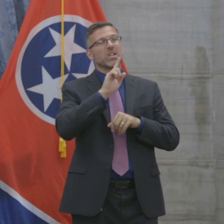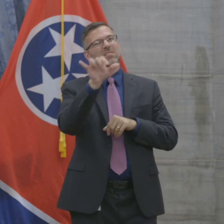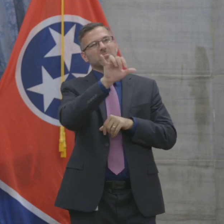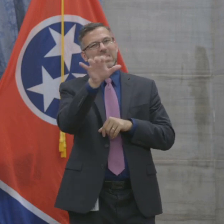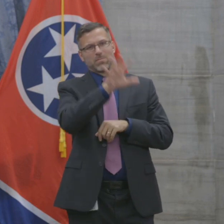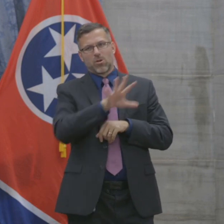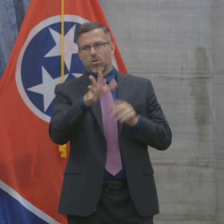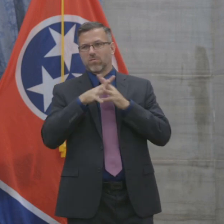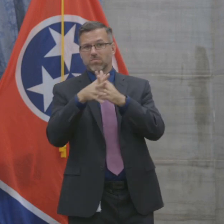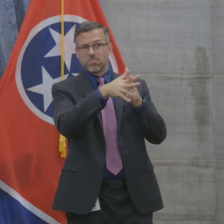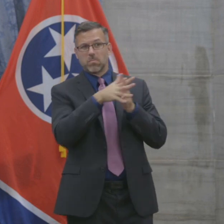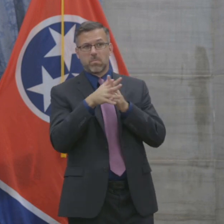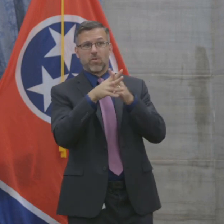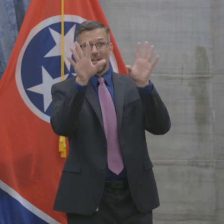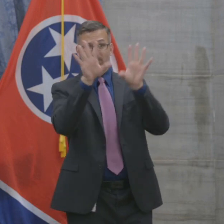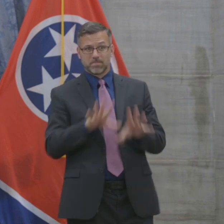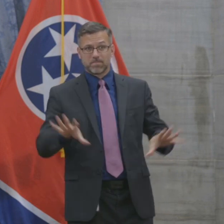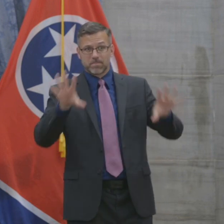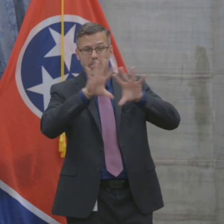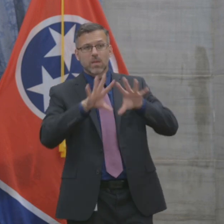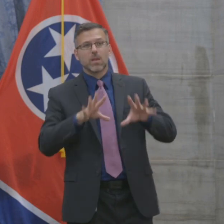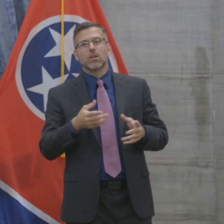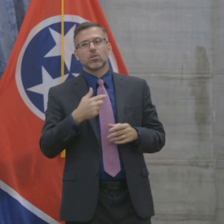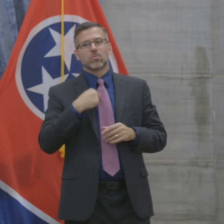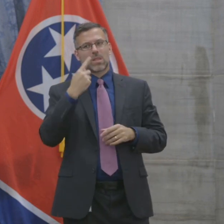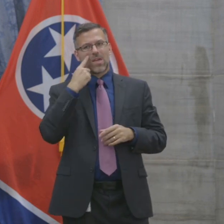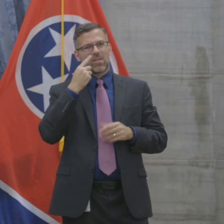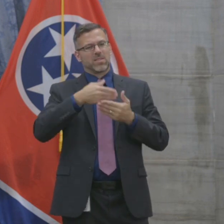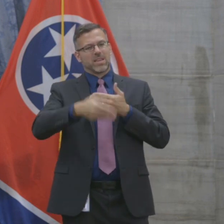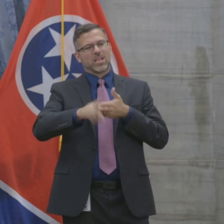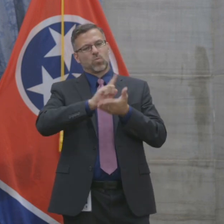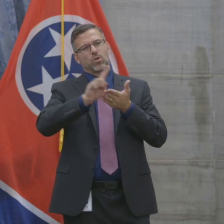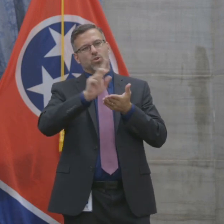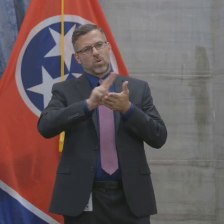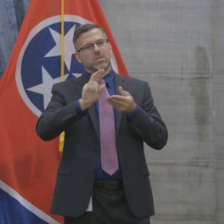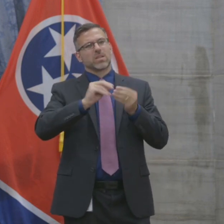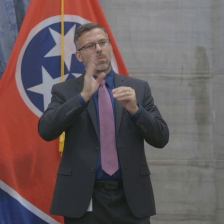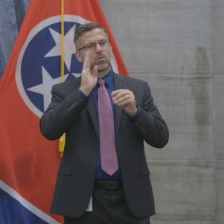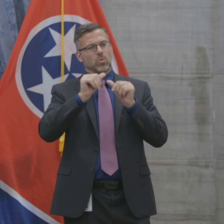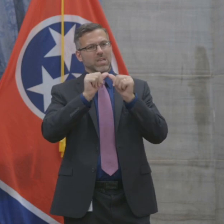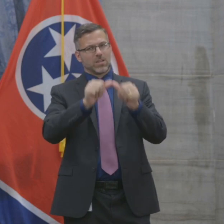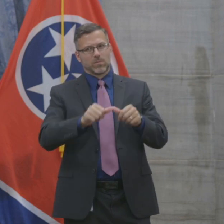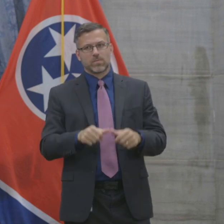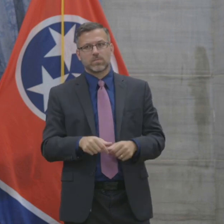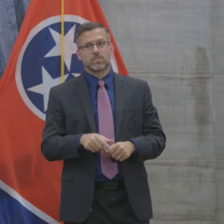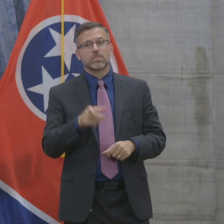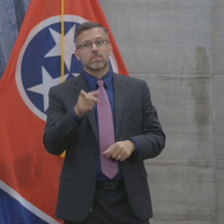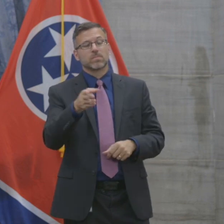decline and the rural areas are now starting to stabilize and some are starting to decline. It's the same trend we're seeing